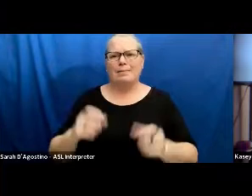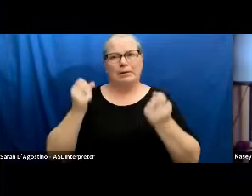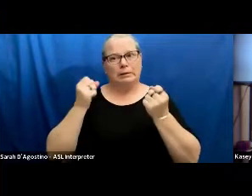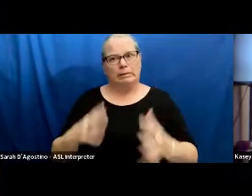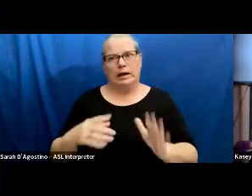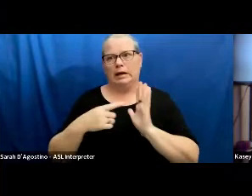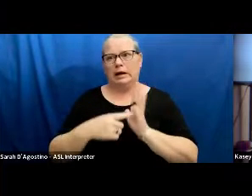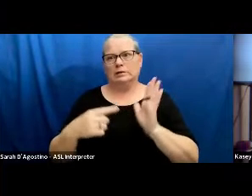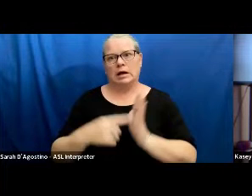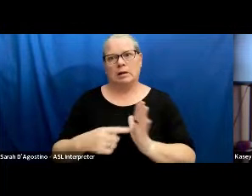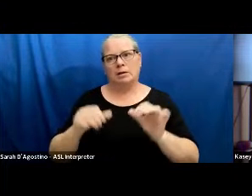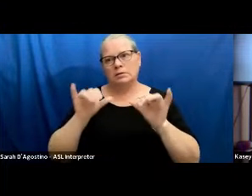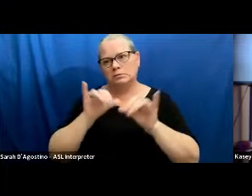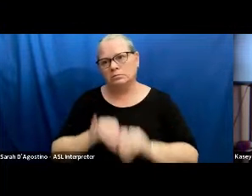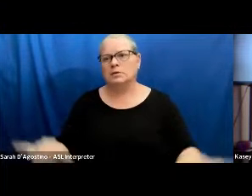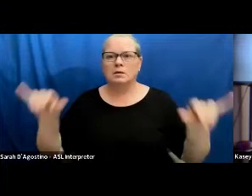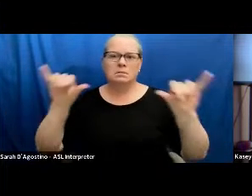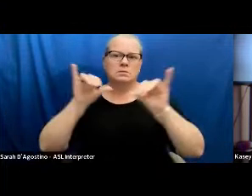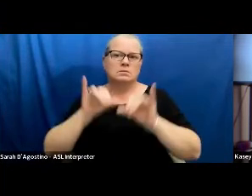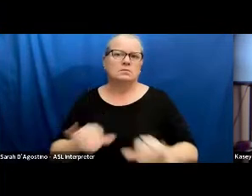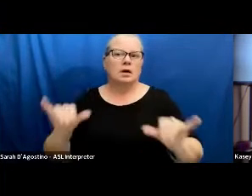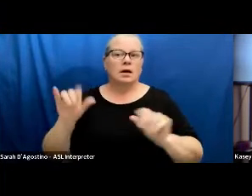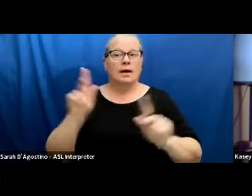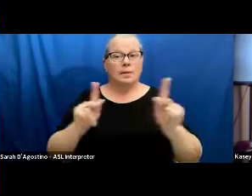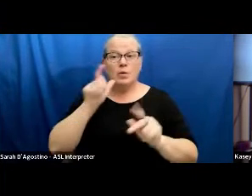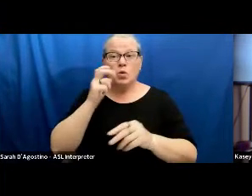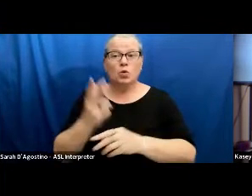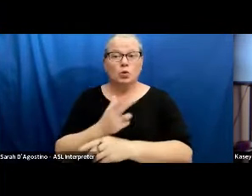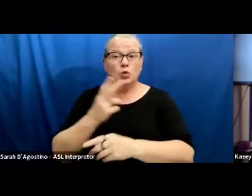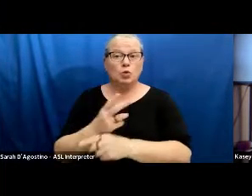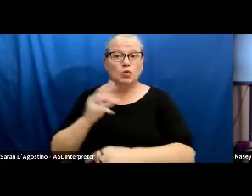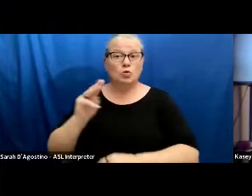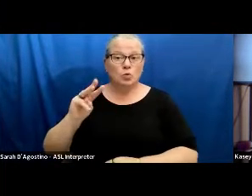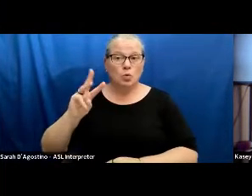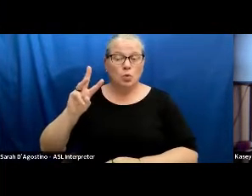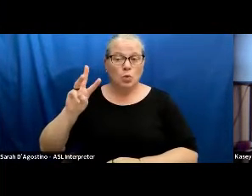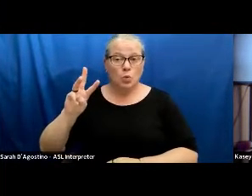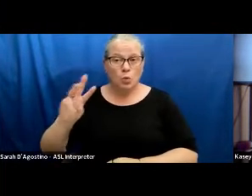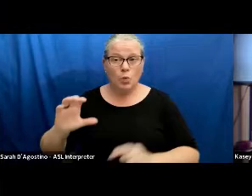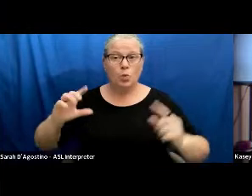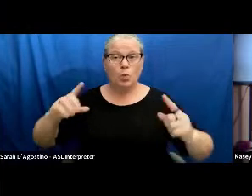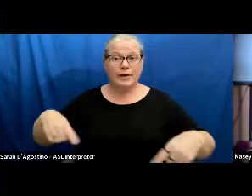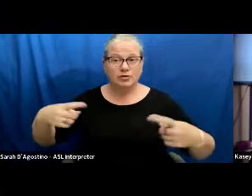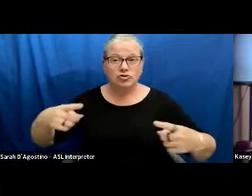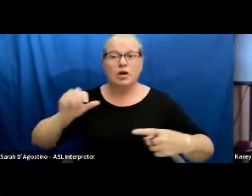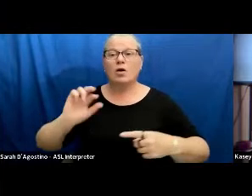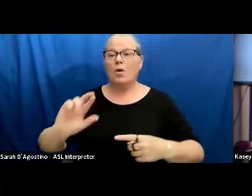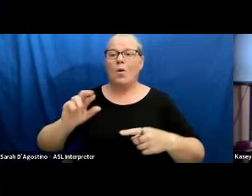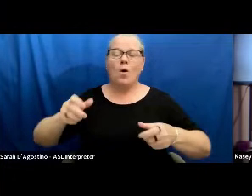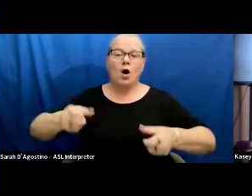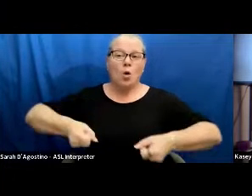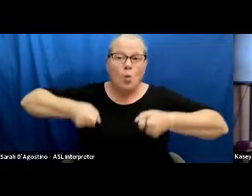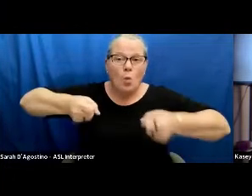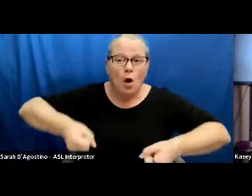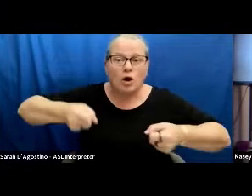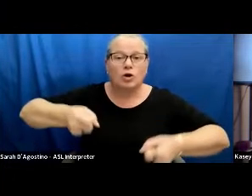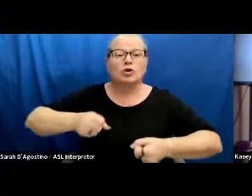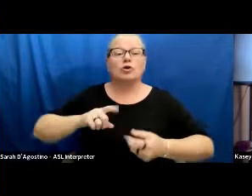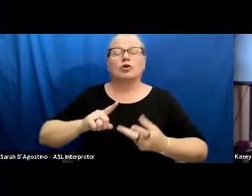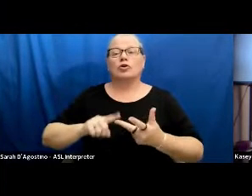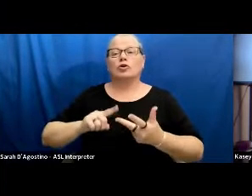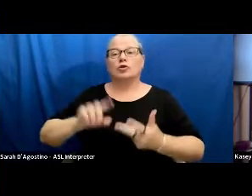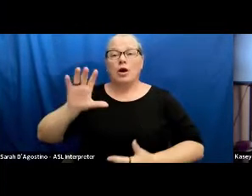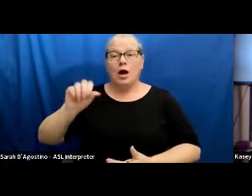people who use wheelchairs or other mobility aids like walkers or canes have been unable to enter